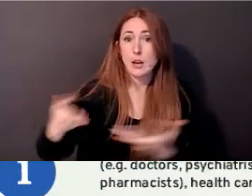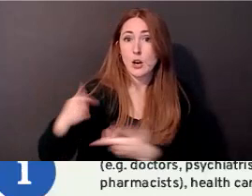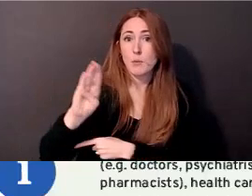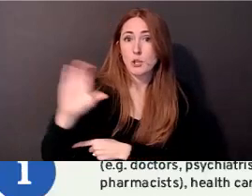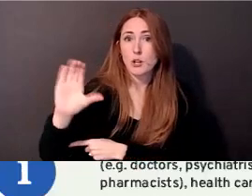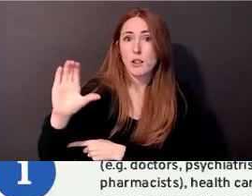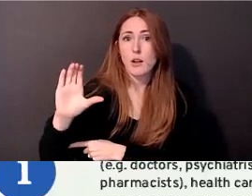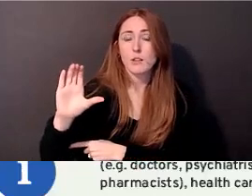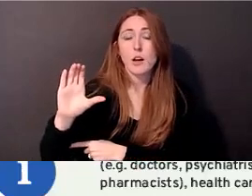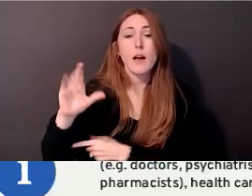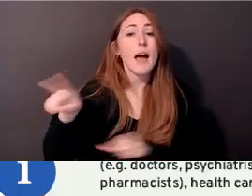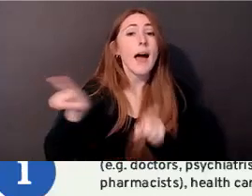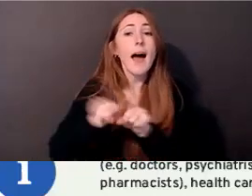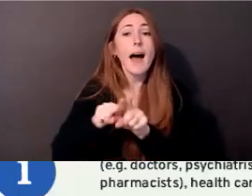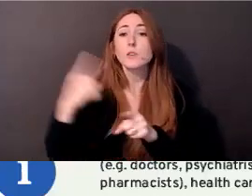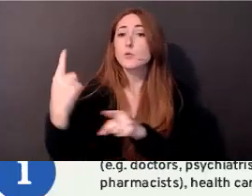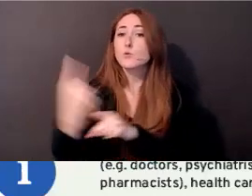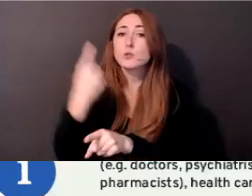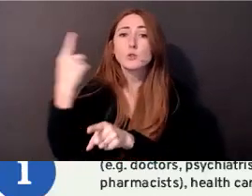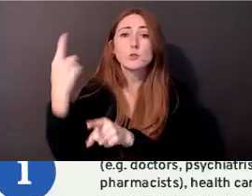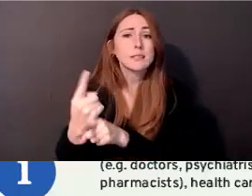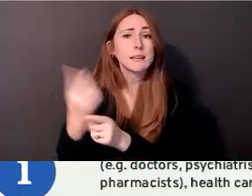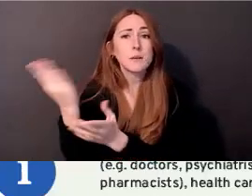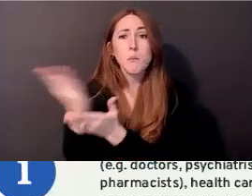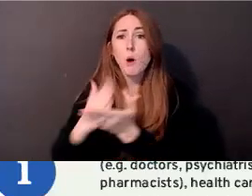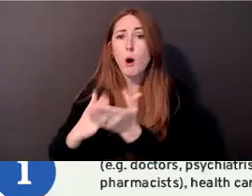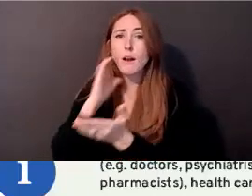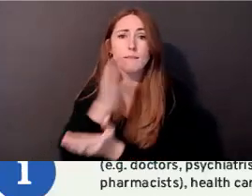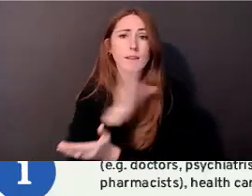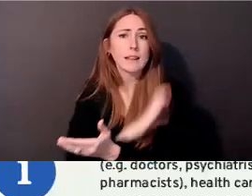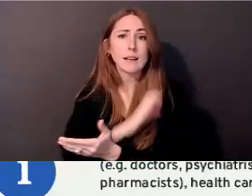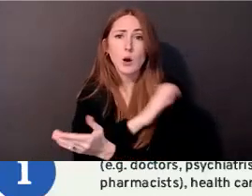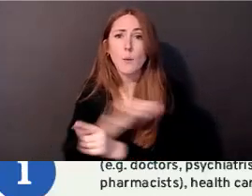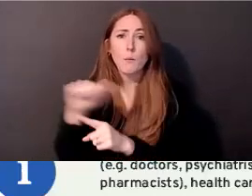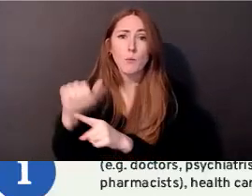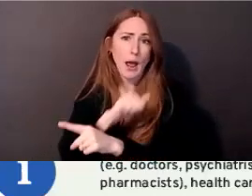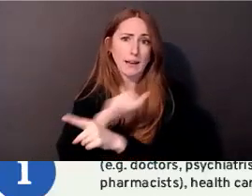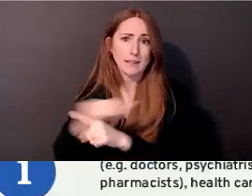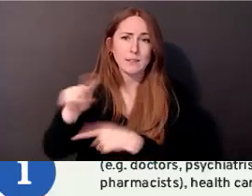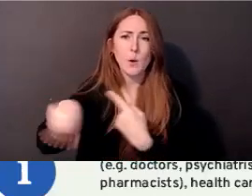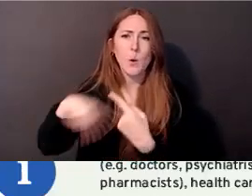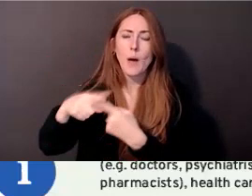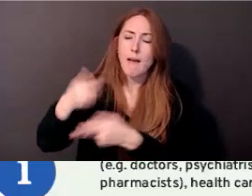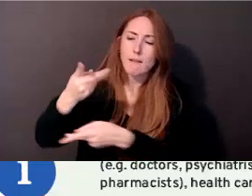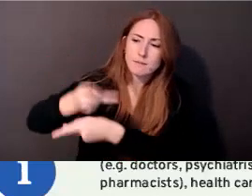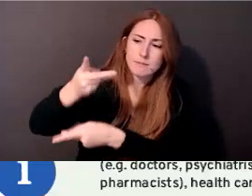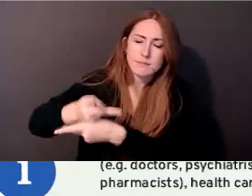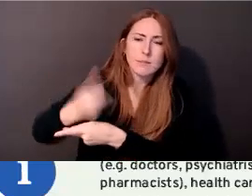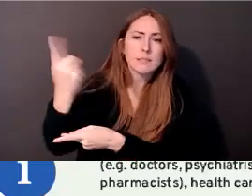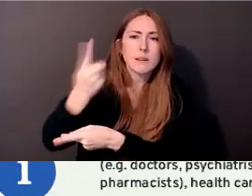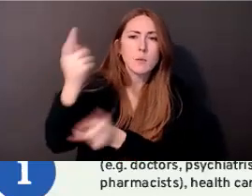of clinical practice in the care for people with depression?" And this was a multifaceted project